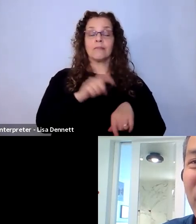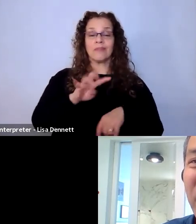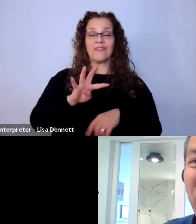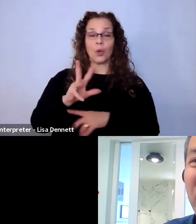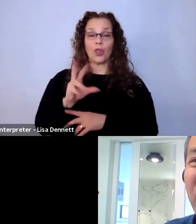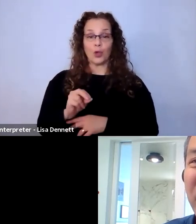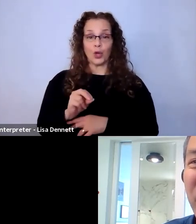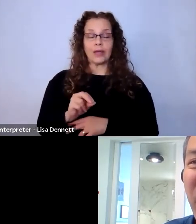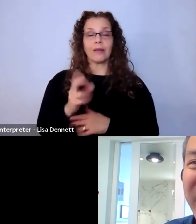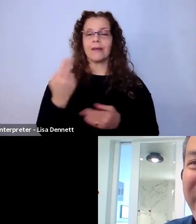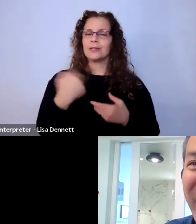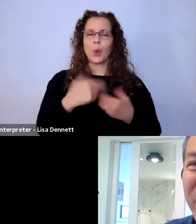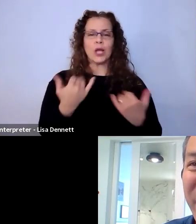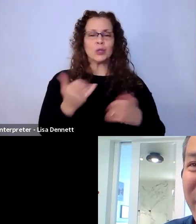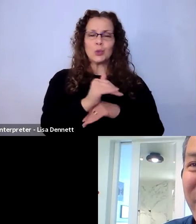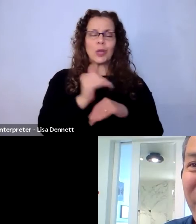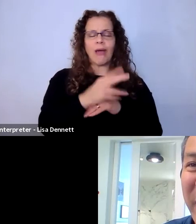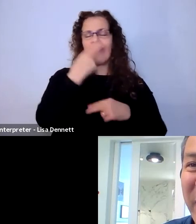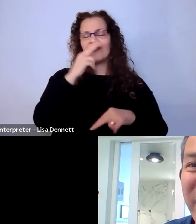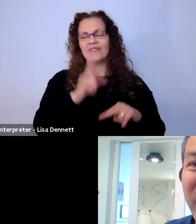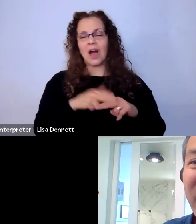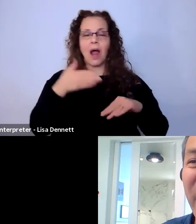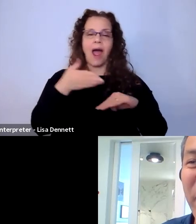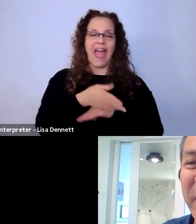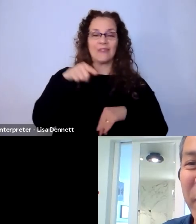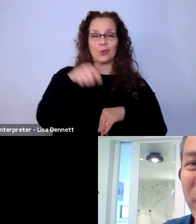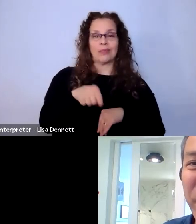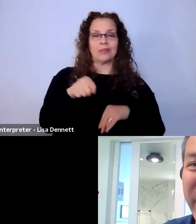for some more fun and frivolity after this amazing a webinar we're doing right now.